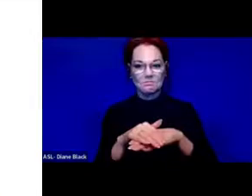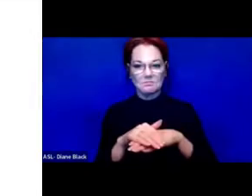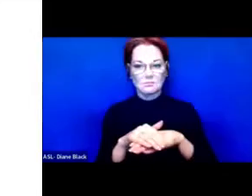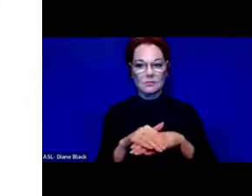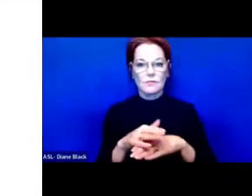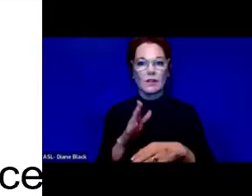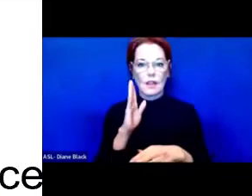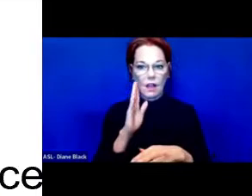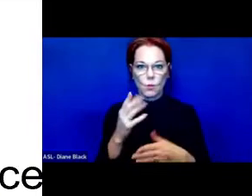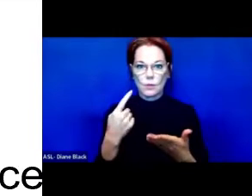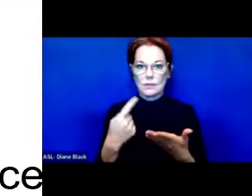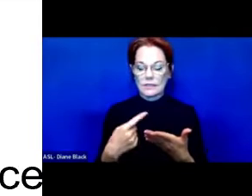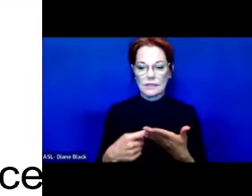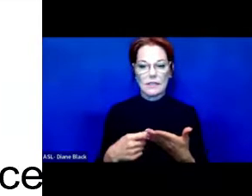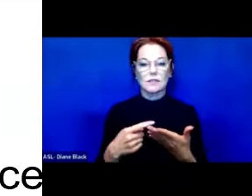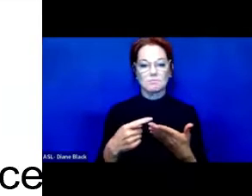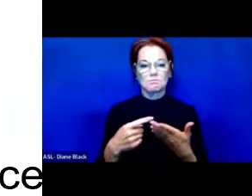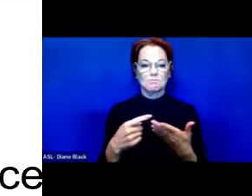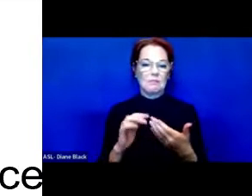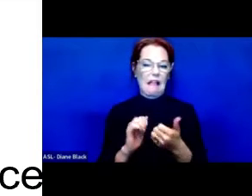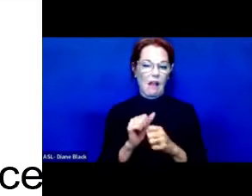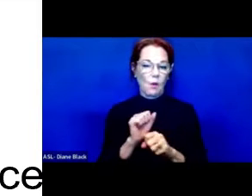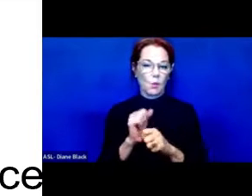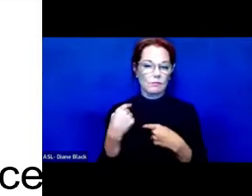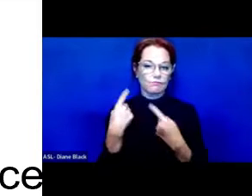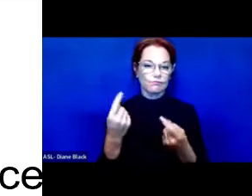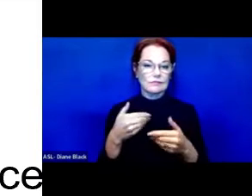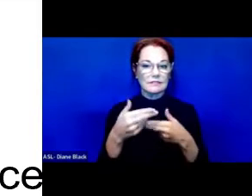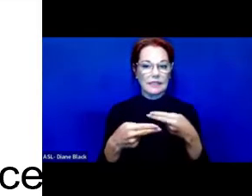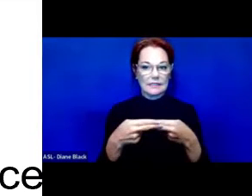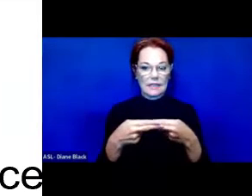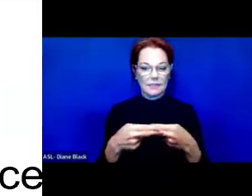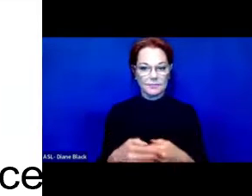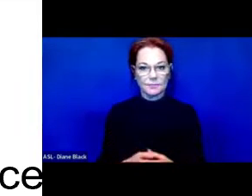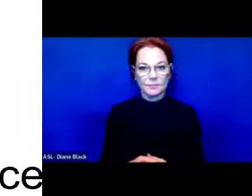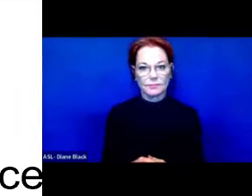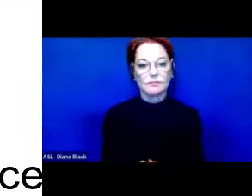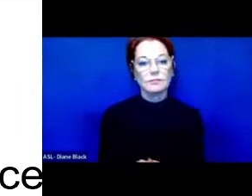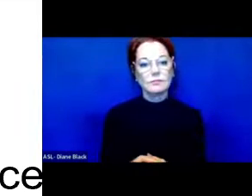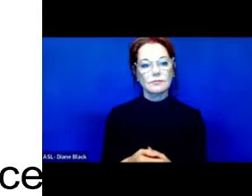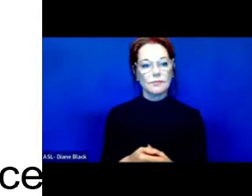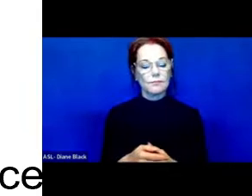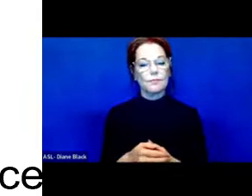slide, please. So to start off with a zoom out, I guess, in terms of how this project came